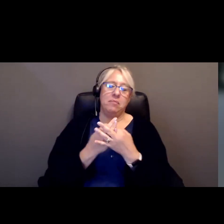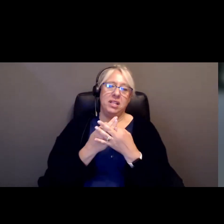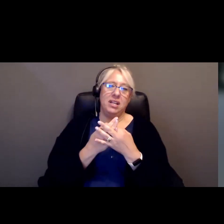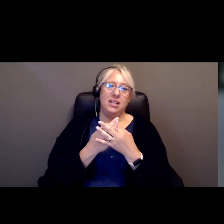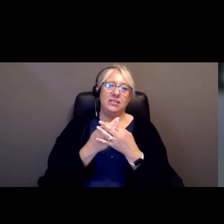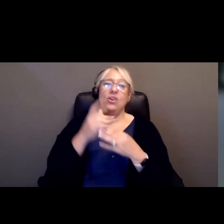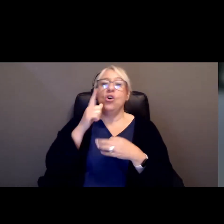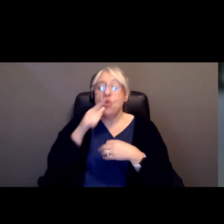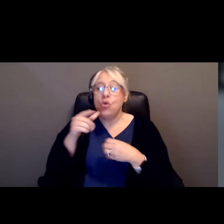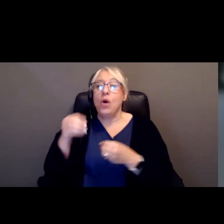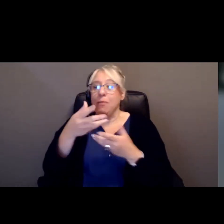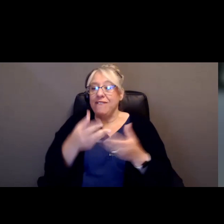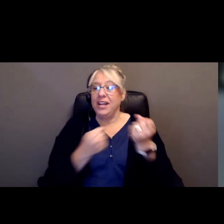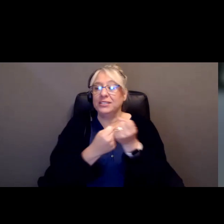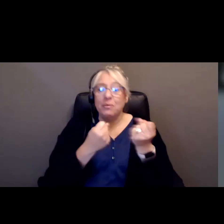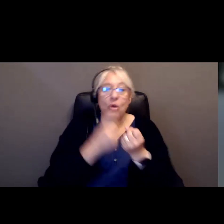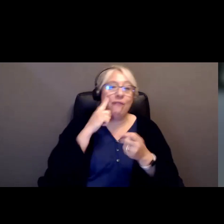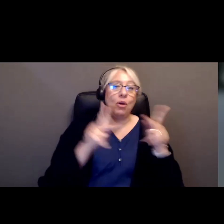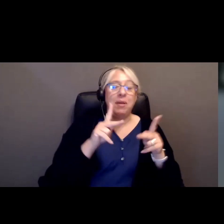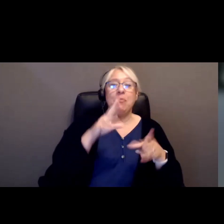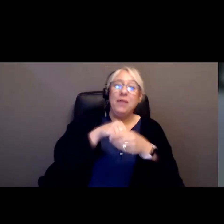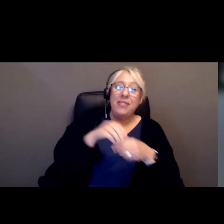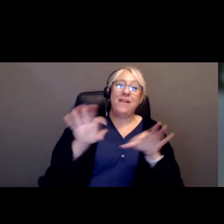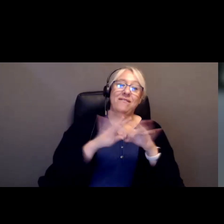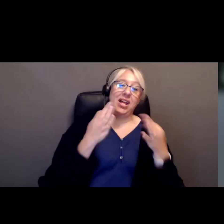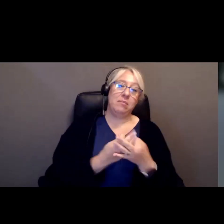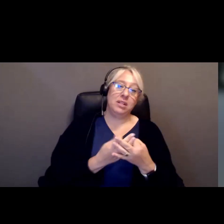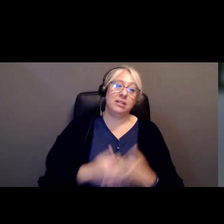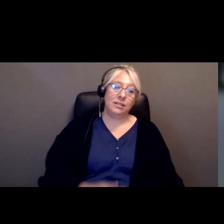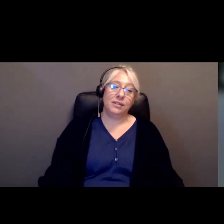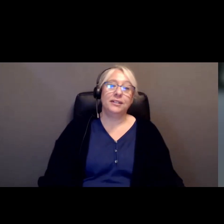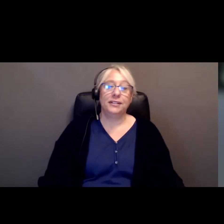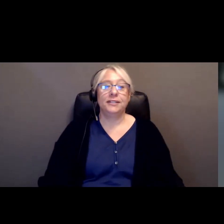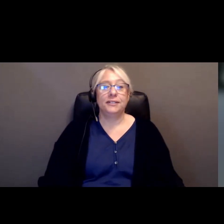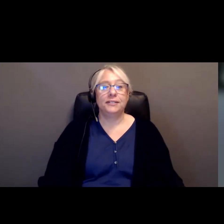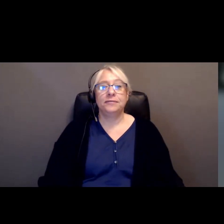supports for individuals within their families. >> JENNIFER CHAMBERS: It's true. Getting the